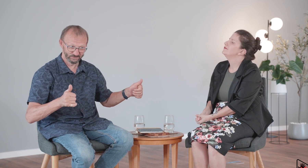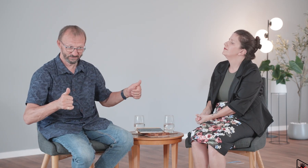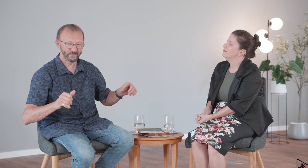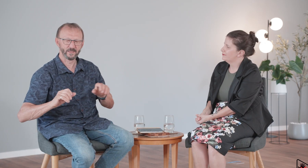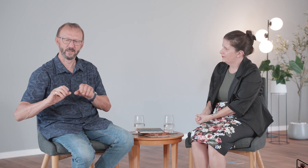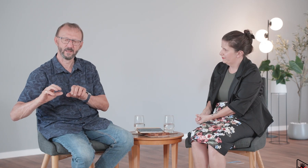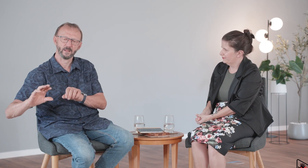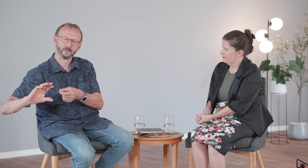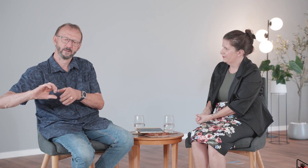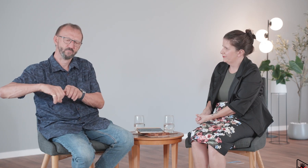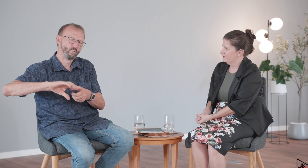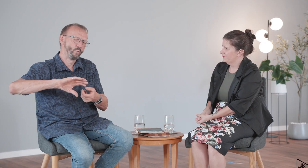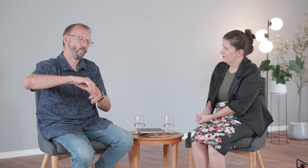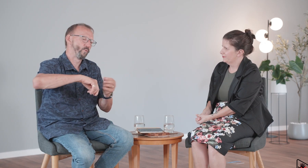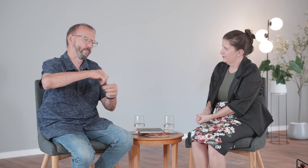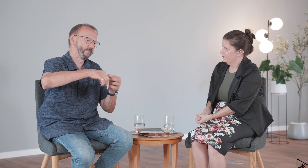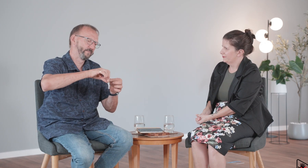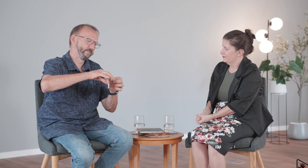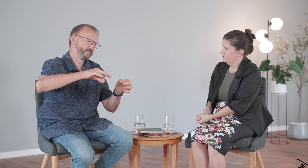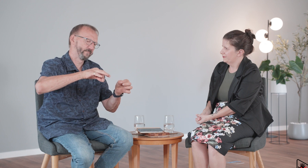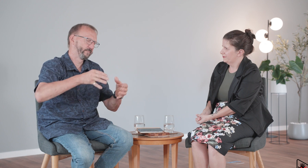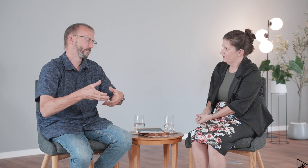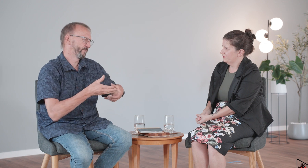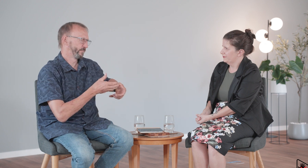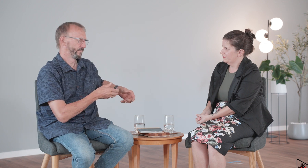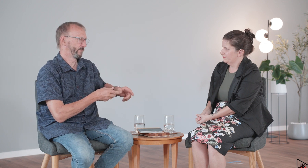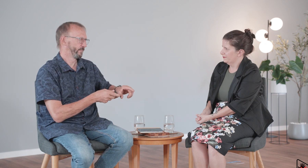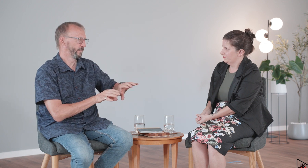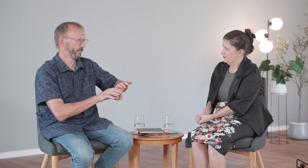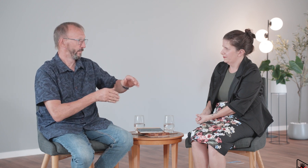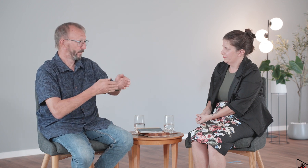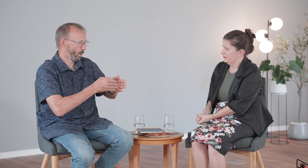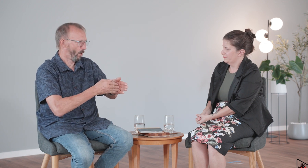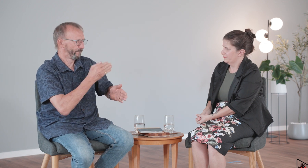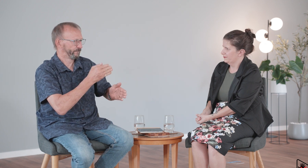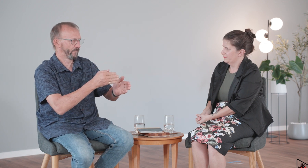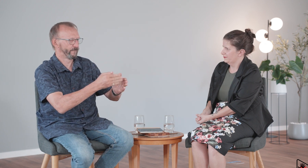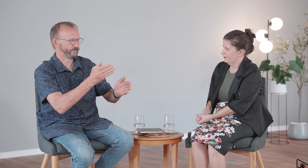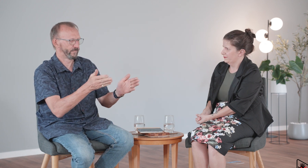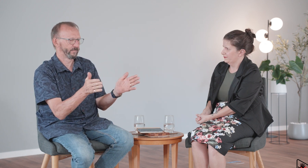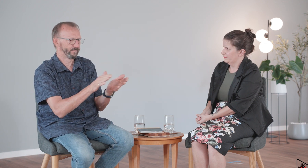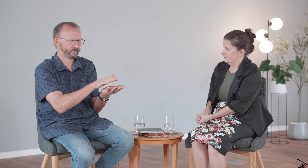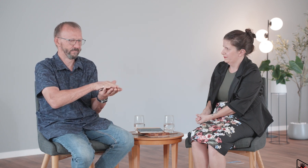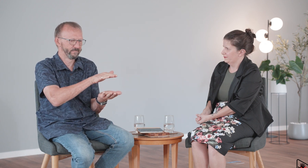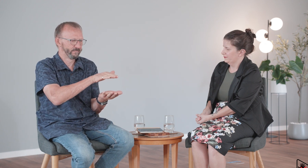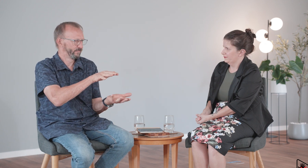put the slats in place. When it looks good, we'll roll the slats up and tie them up. And then take